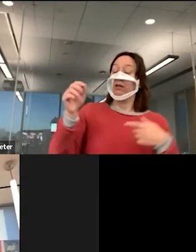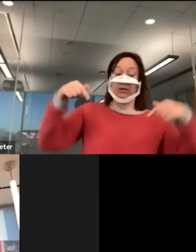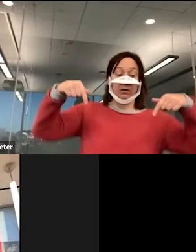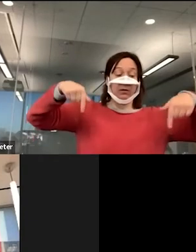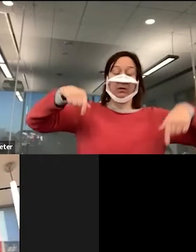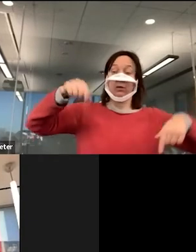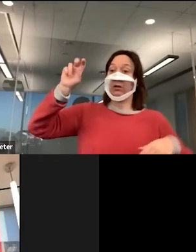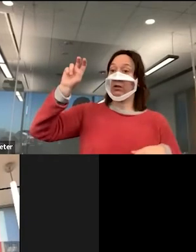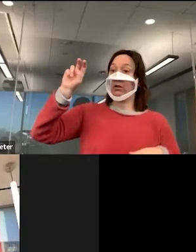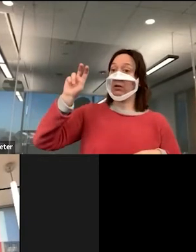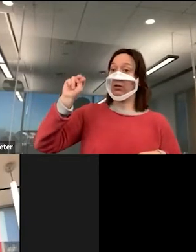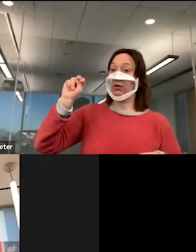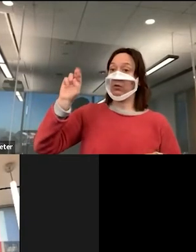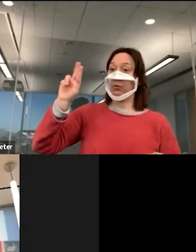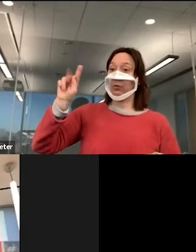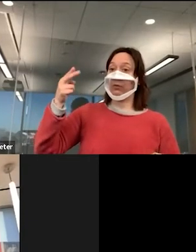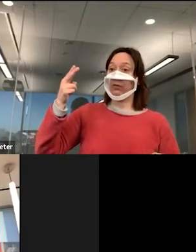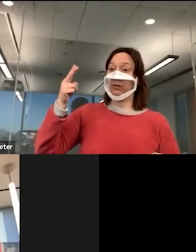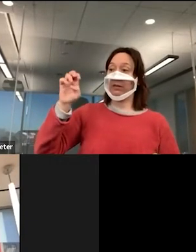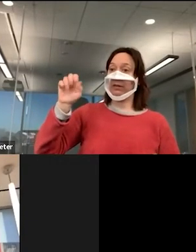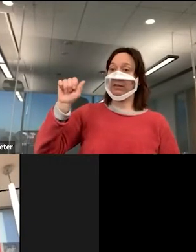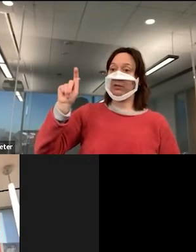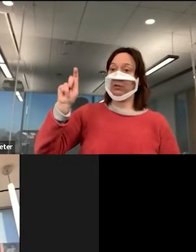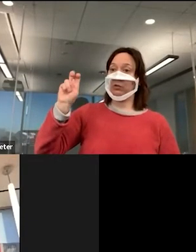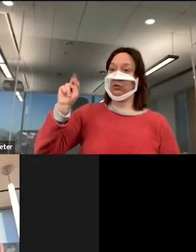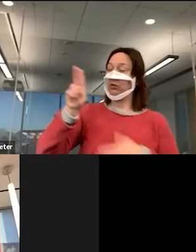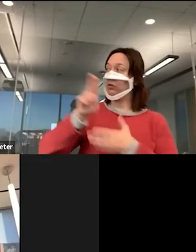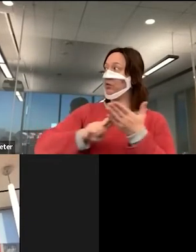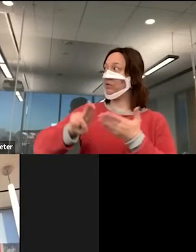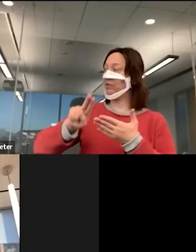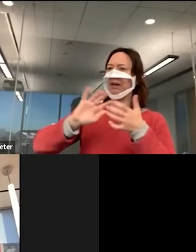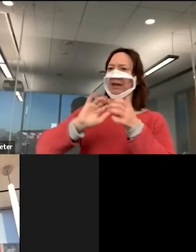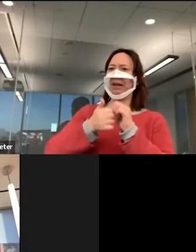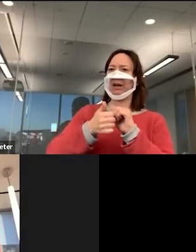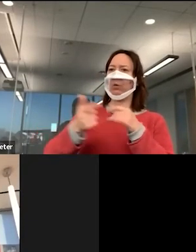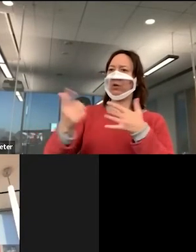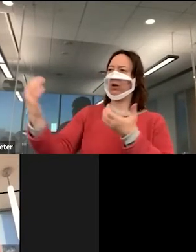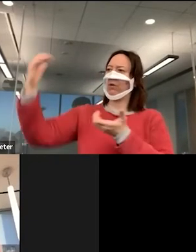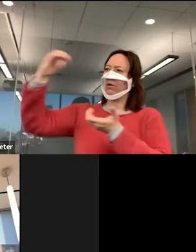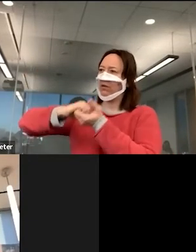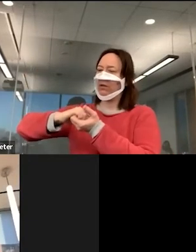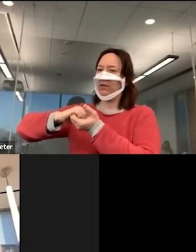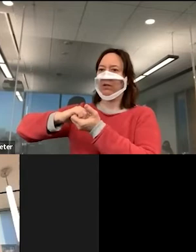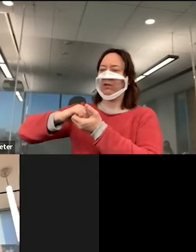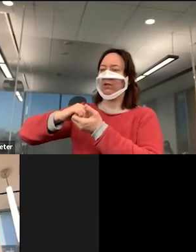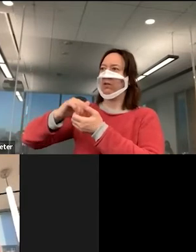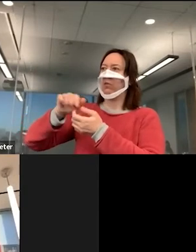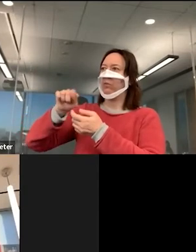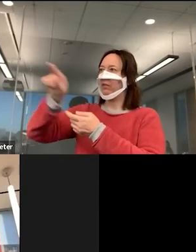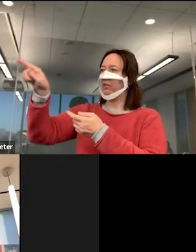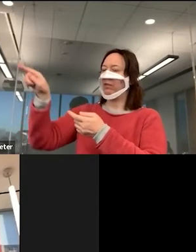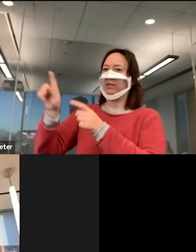engage with their cooperative learning partners to support neurodiverse students how can they